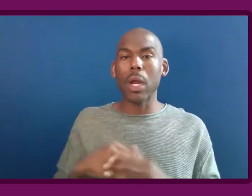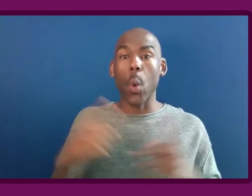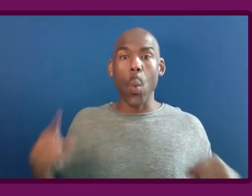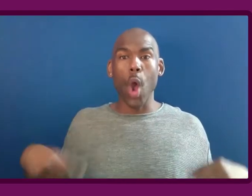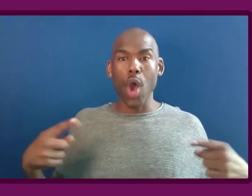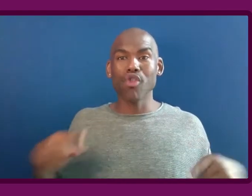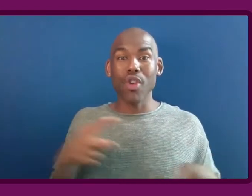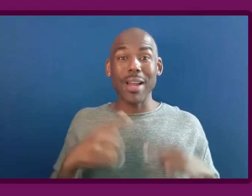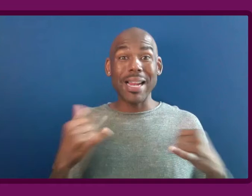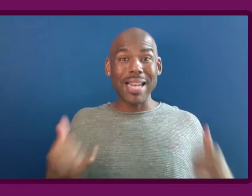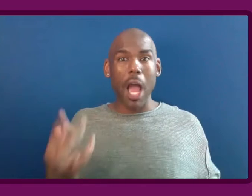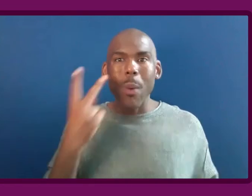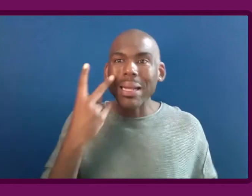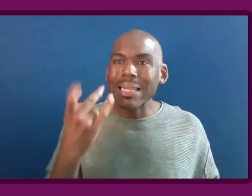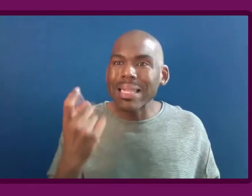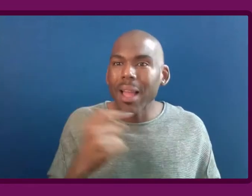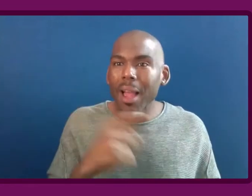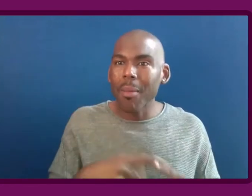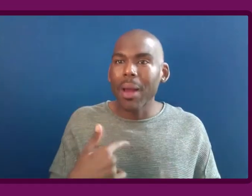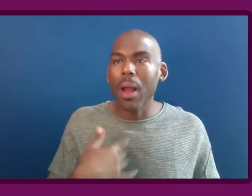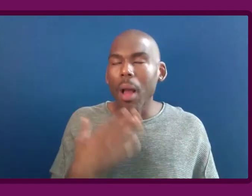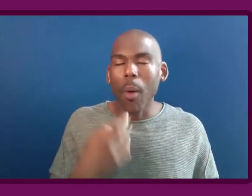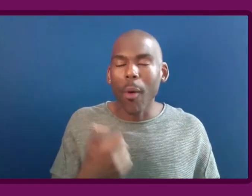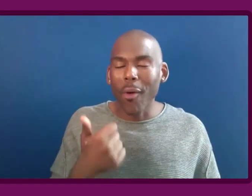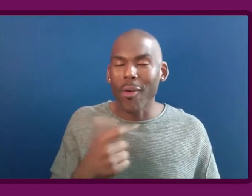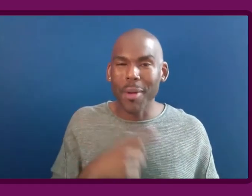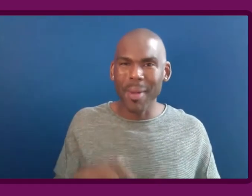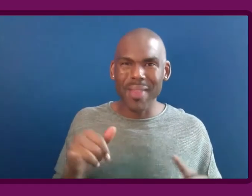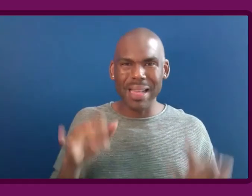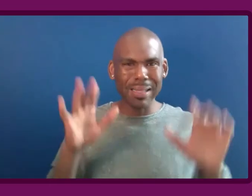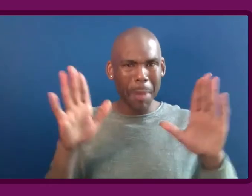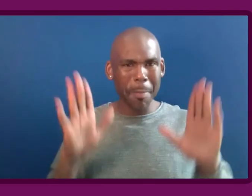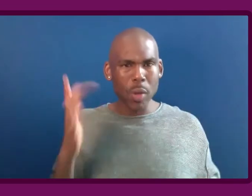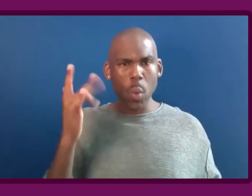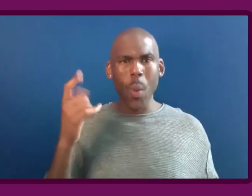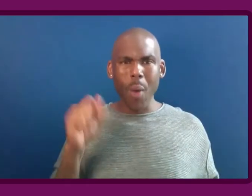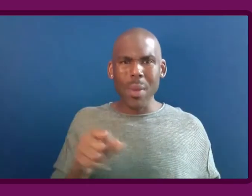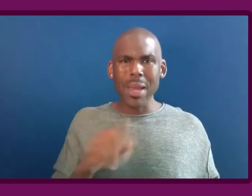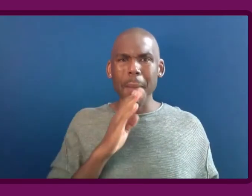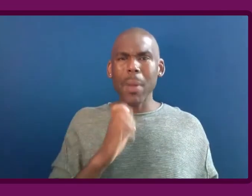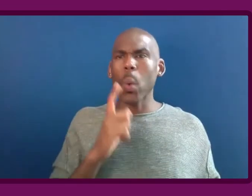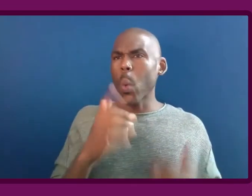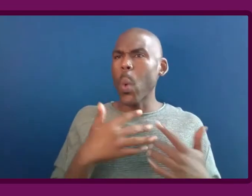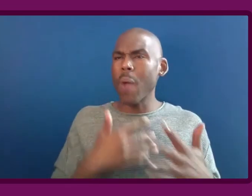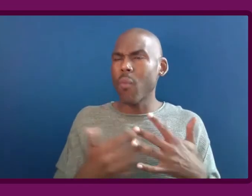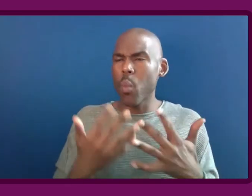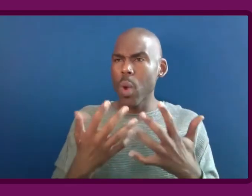older. I'm like, "Amazing. This is amazing. We can be whatever we want to be, not despite our